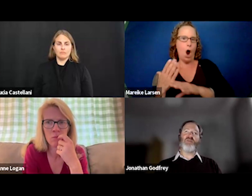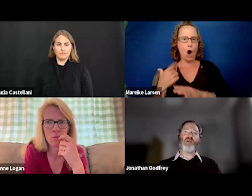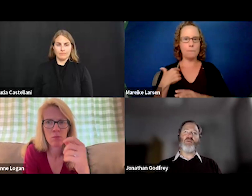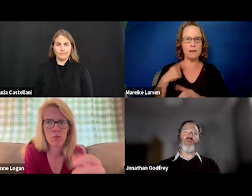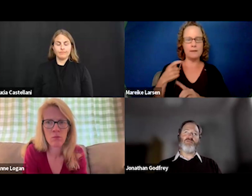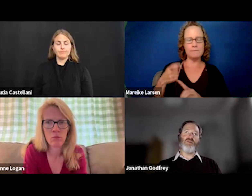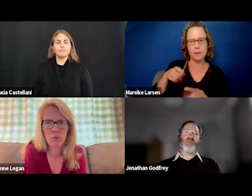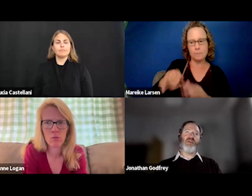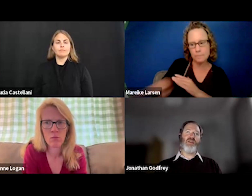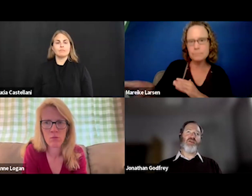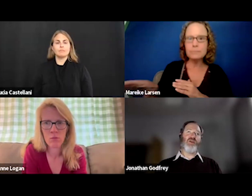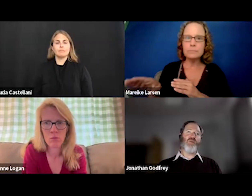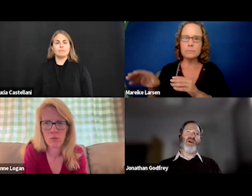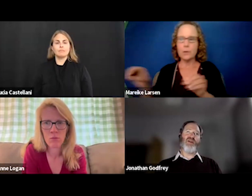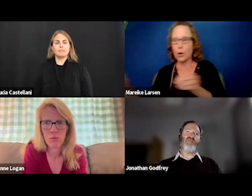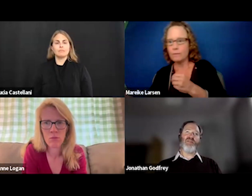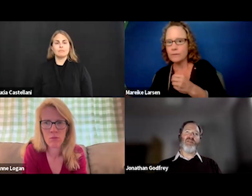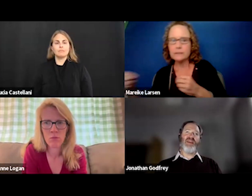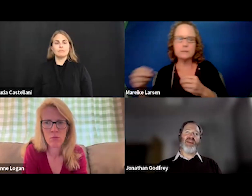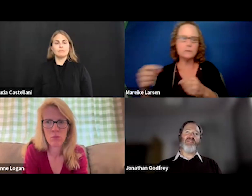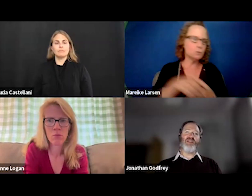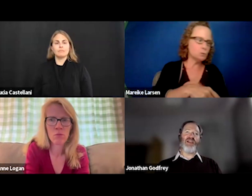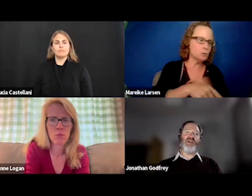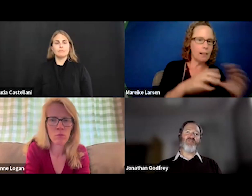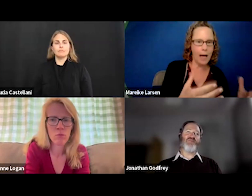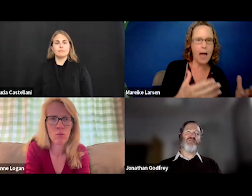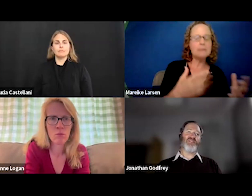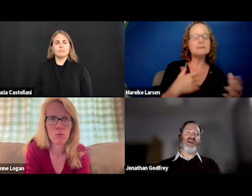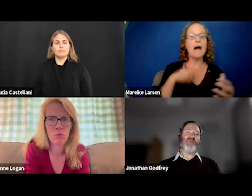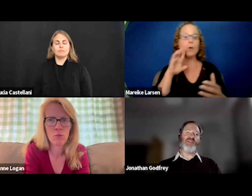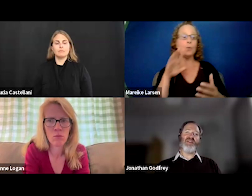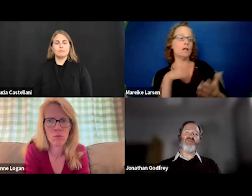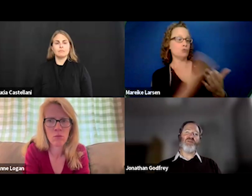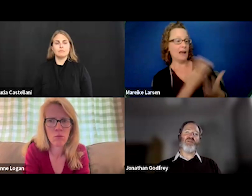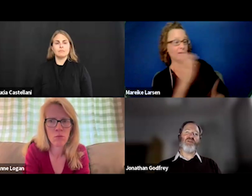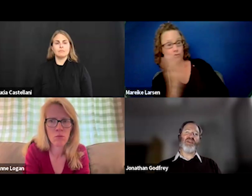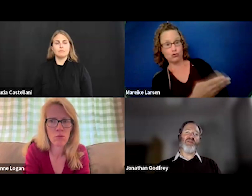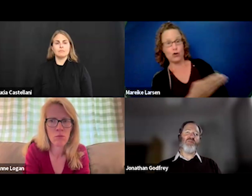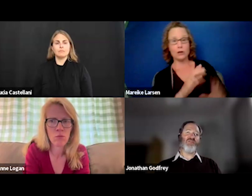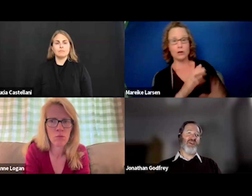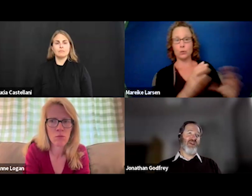So I will arrive at the classroom to start my day's work on campus.